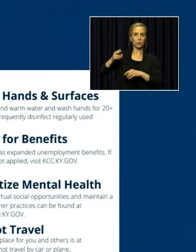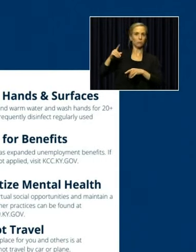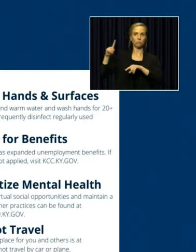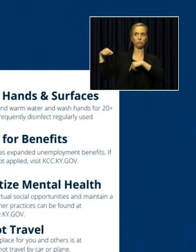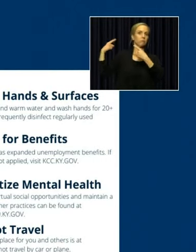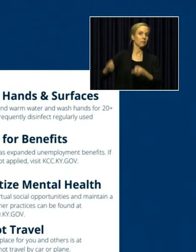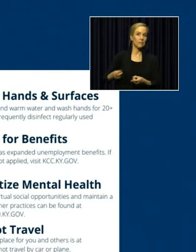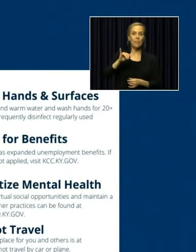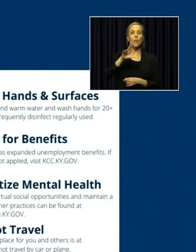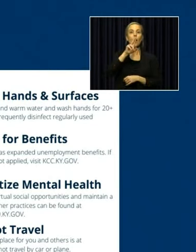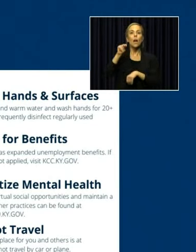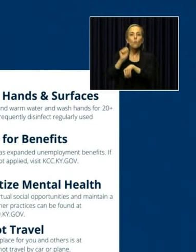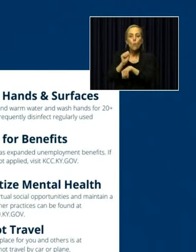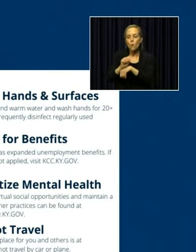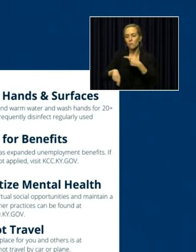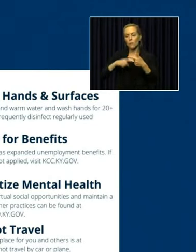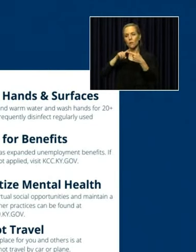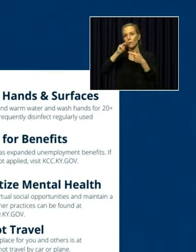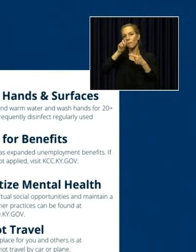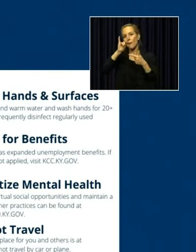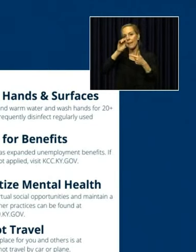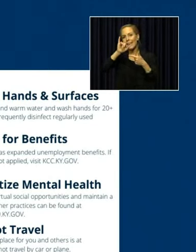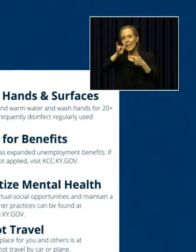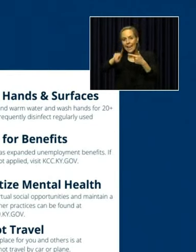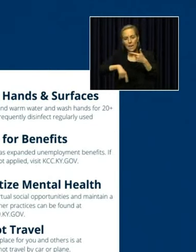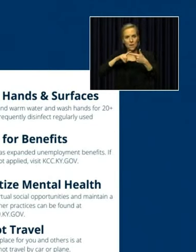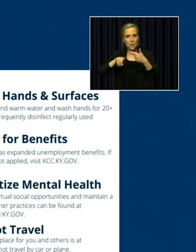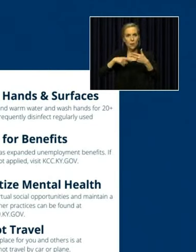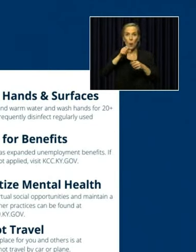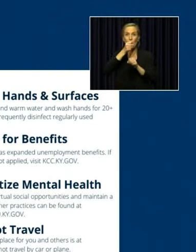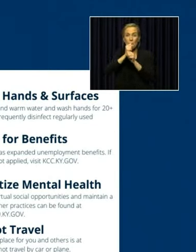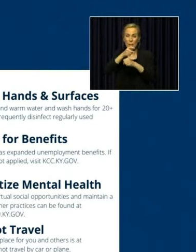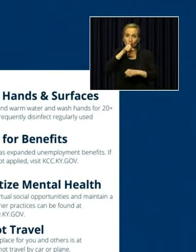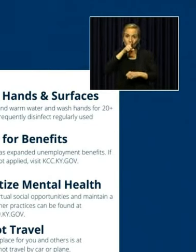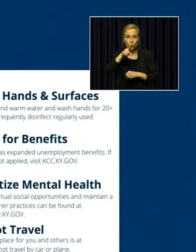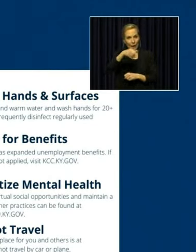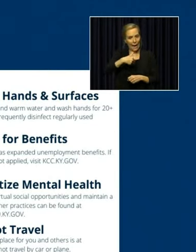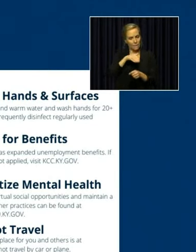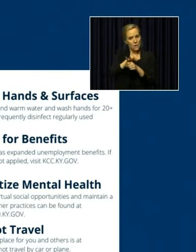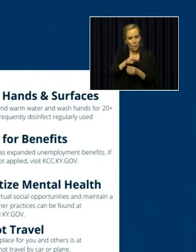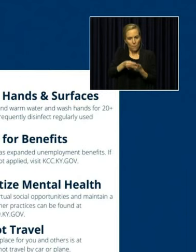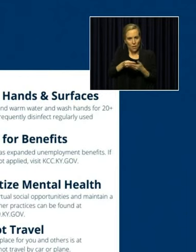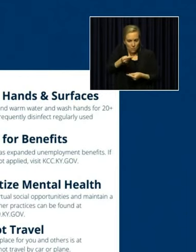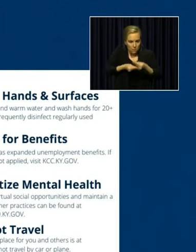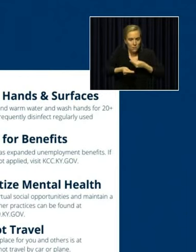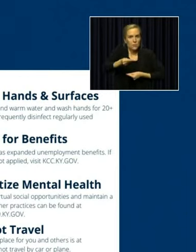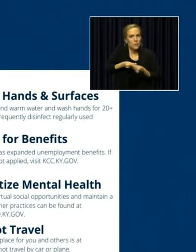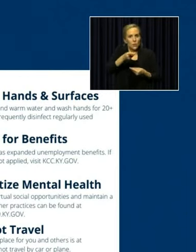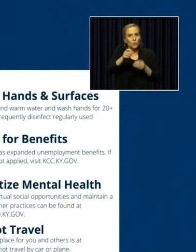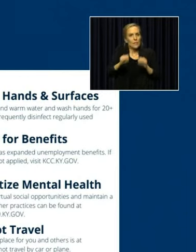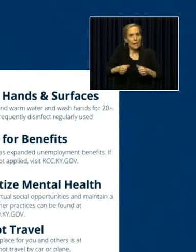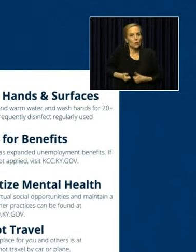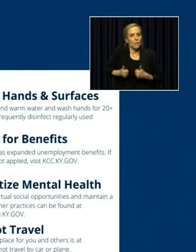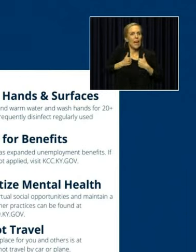FOR A LOVED ONE, A COURT ORDER OR GOING TO YOUR CLOSEST GROCERY STORE IS RIGHT OVER THE BORDER.